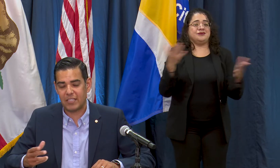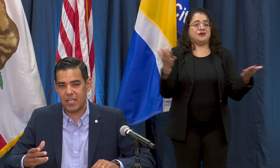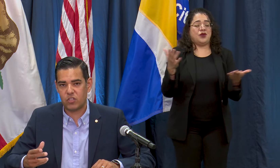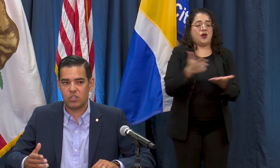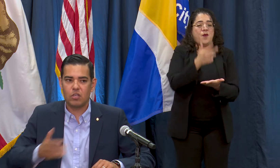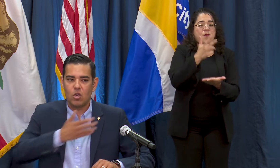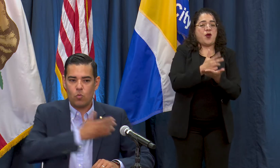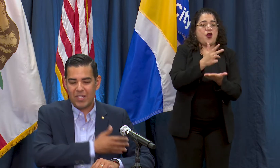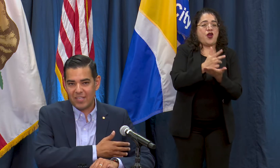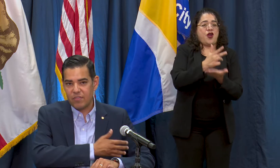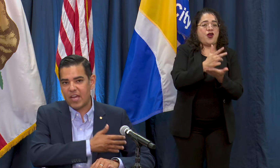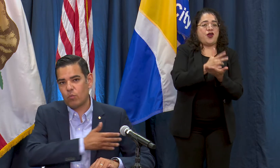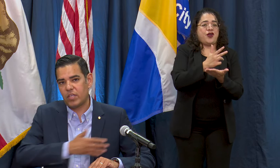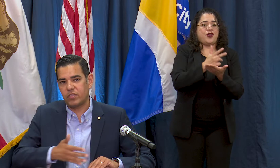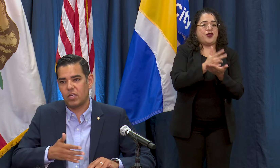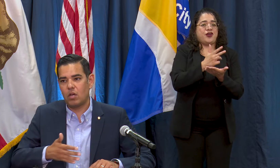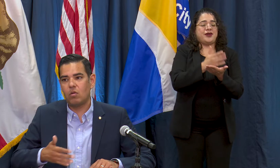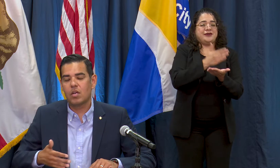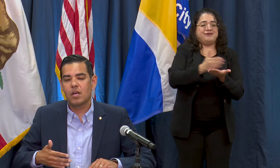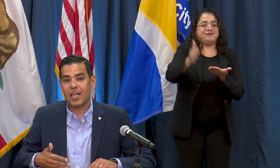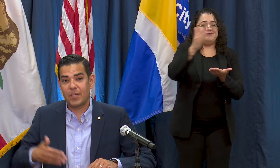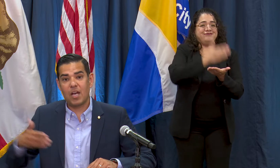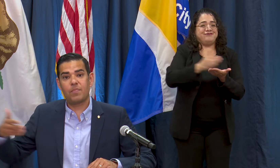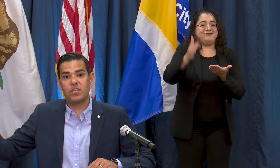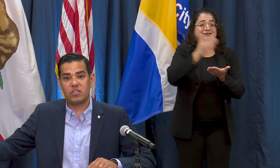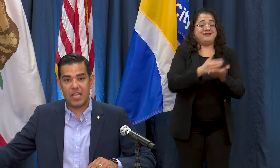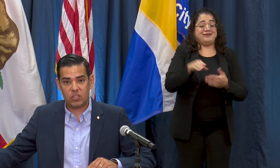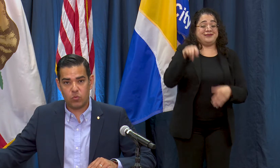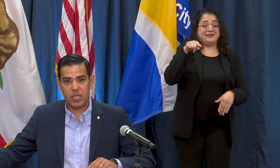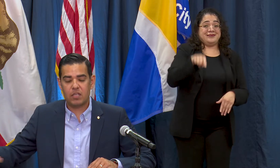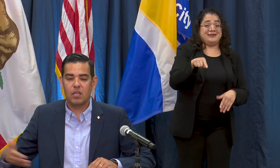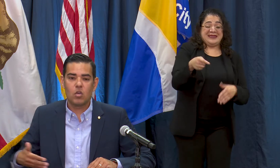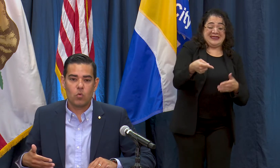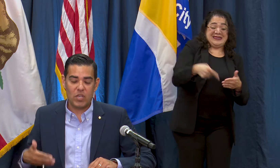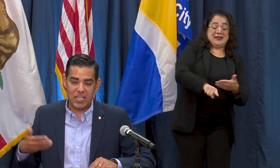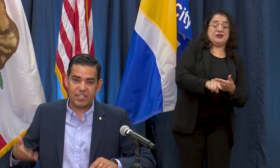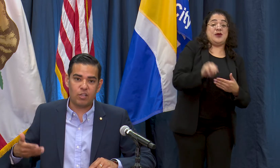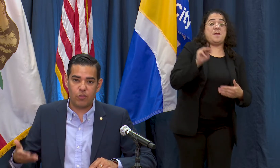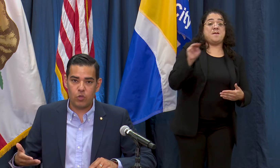citations. W'vee done that weeks ago. Coming up this next week we need to go through